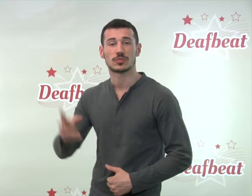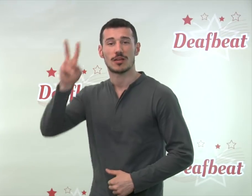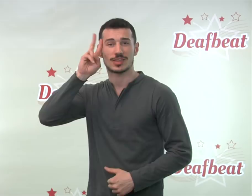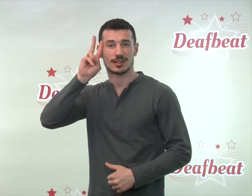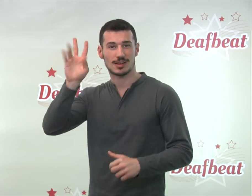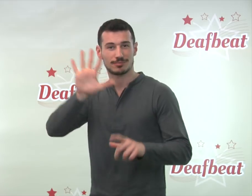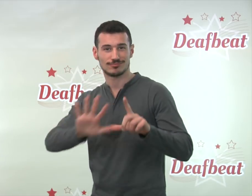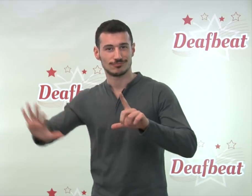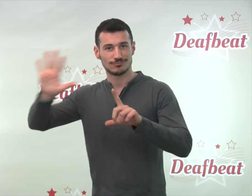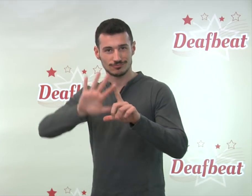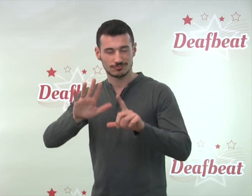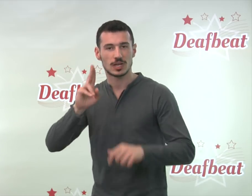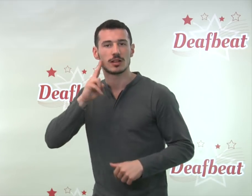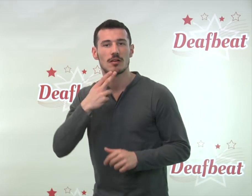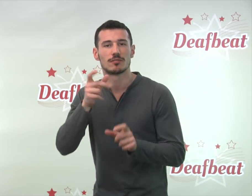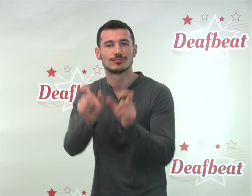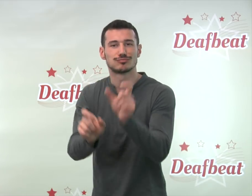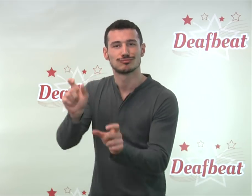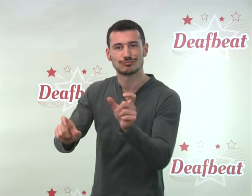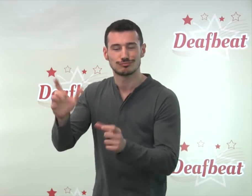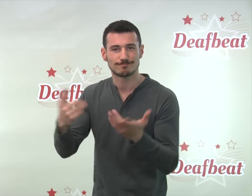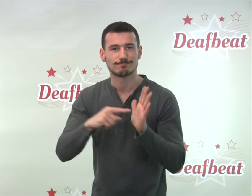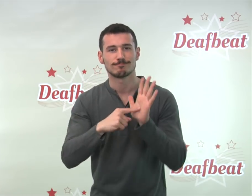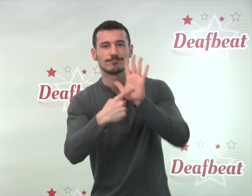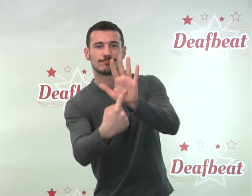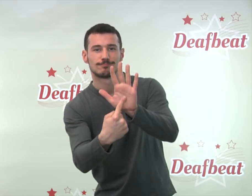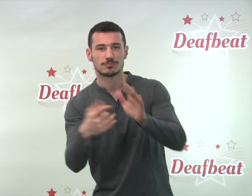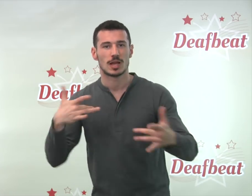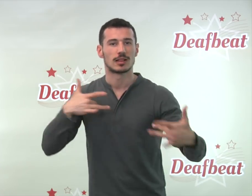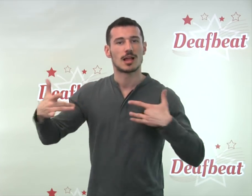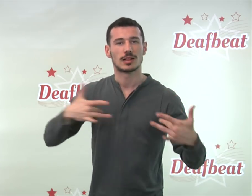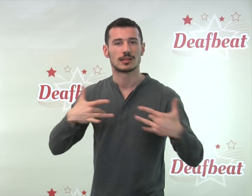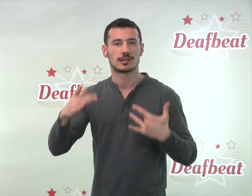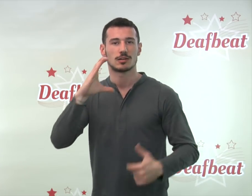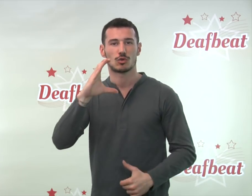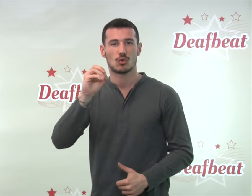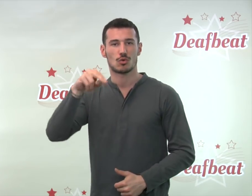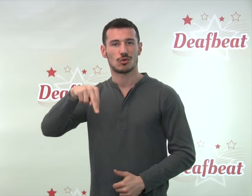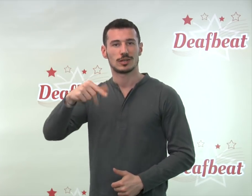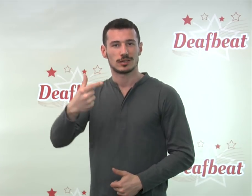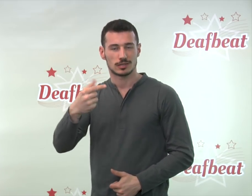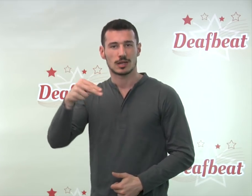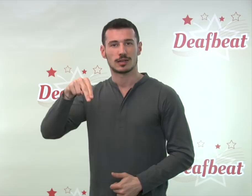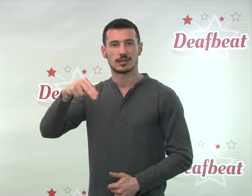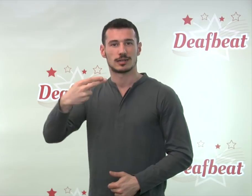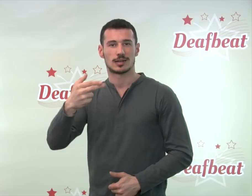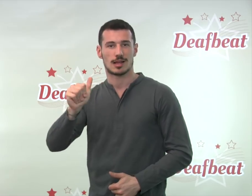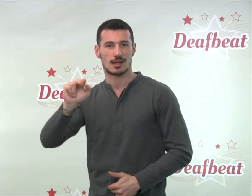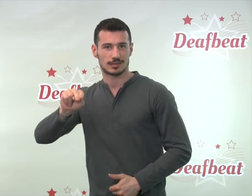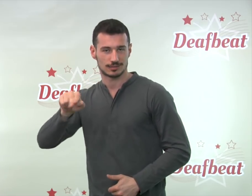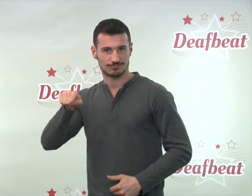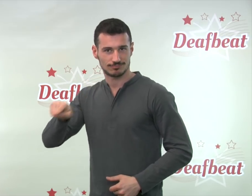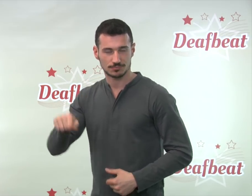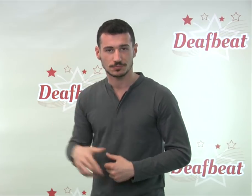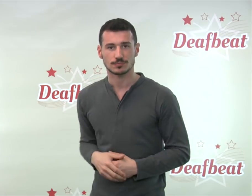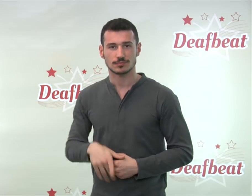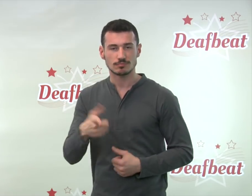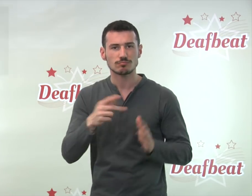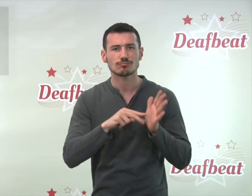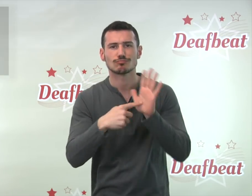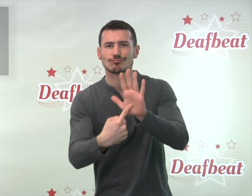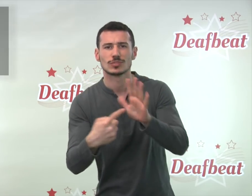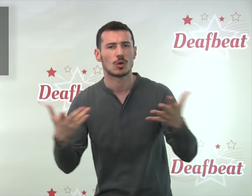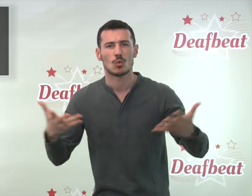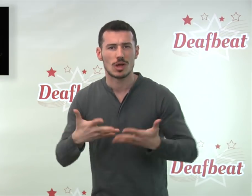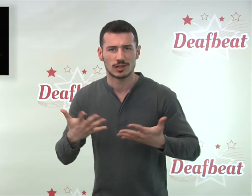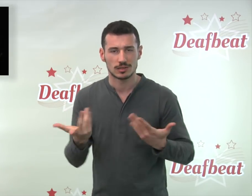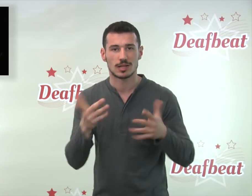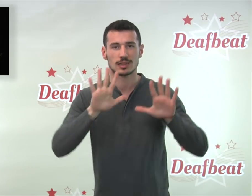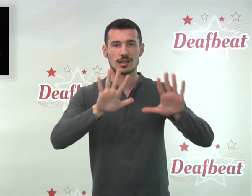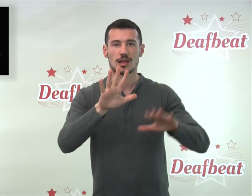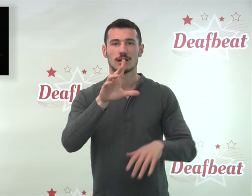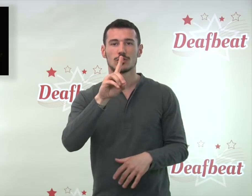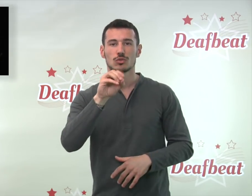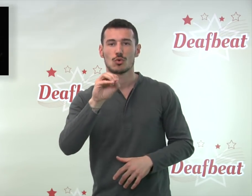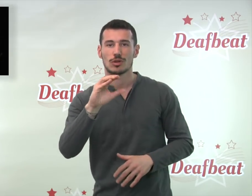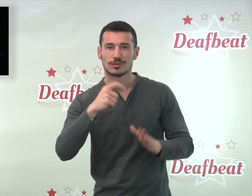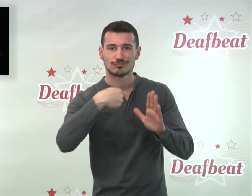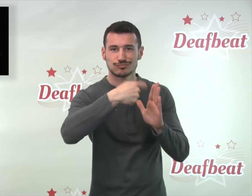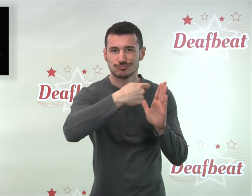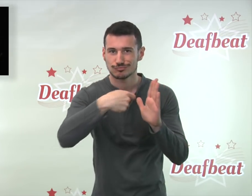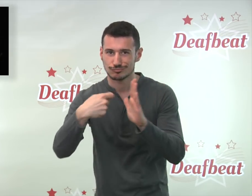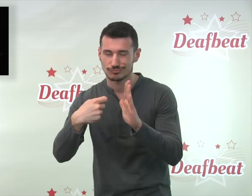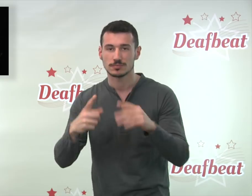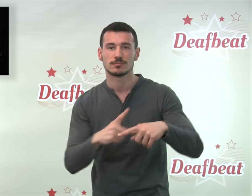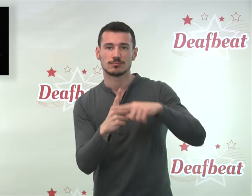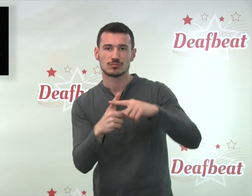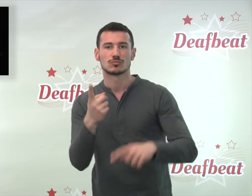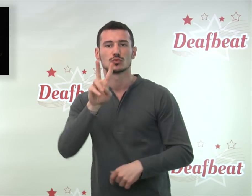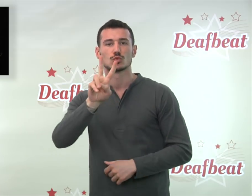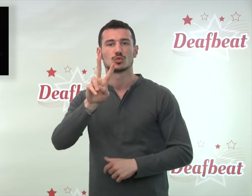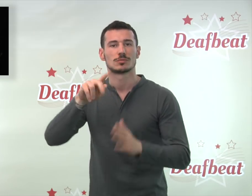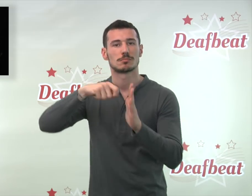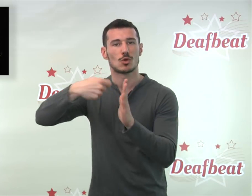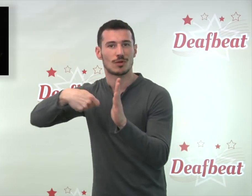Ten documentaries and two films made by Deaf Vietnamese people were shown at Cong Nhan Theatre